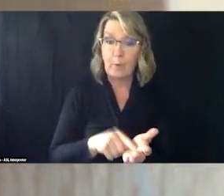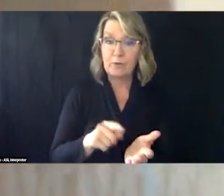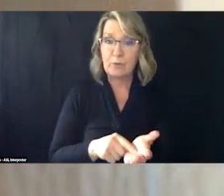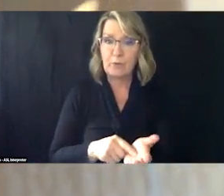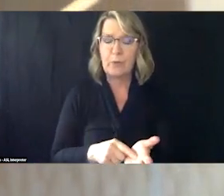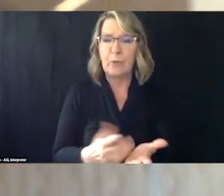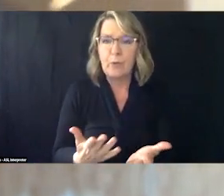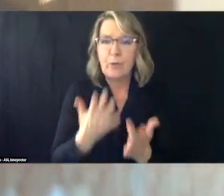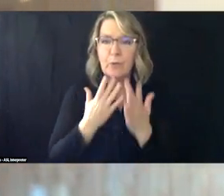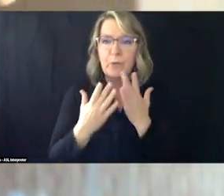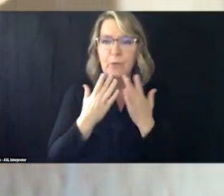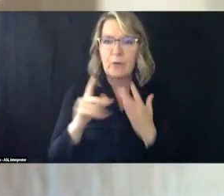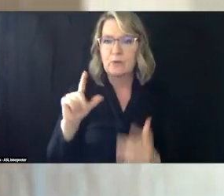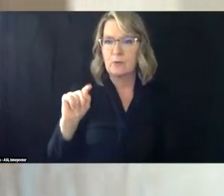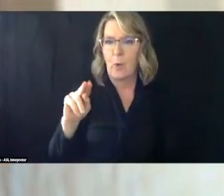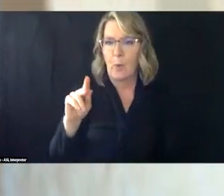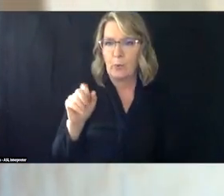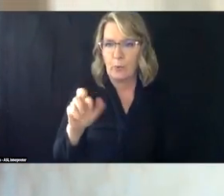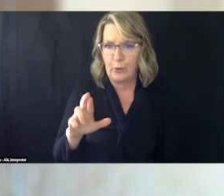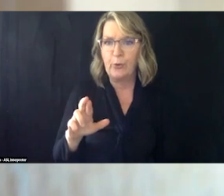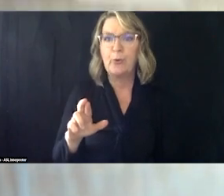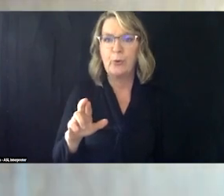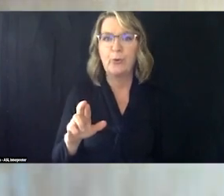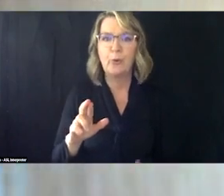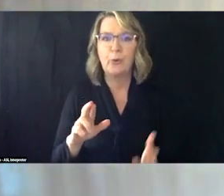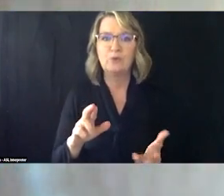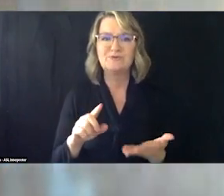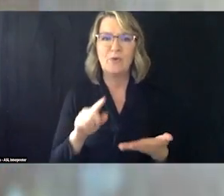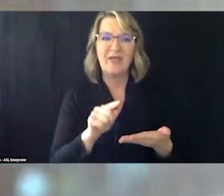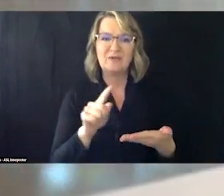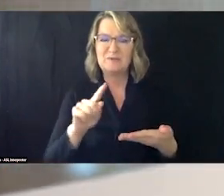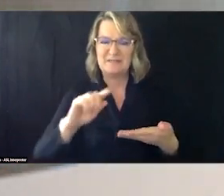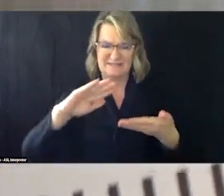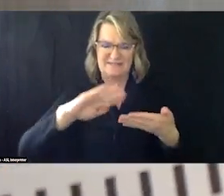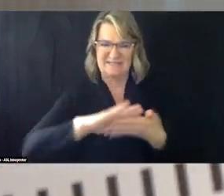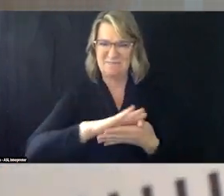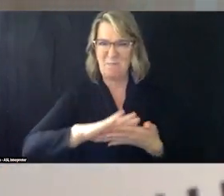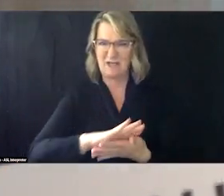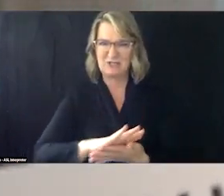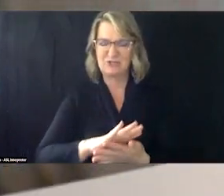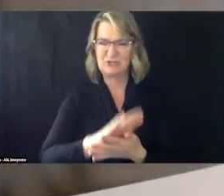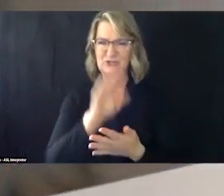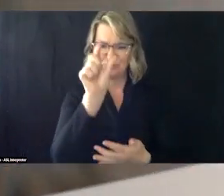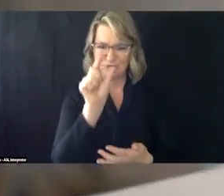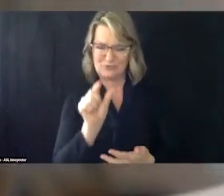running low on toner right and so in the timing marks our printers would then have the smudging